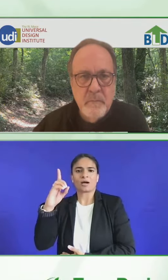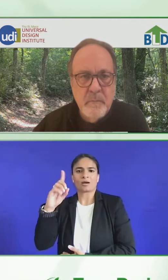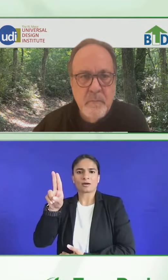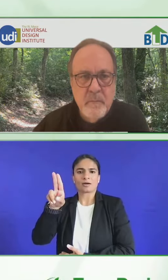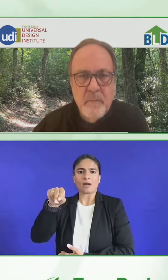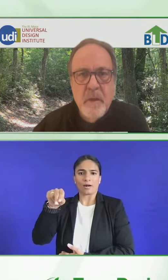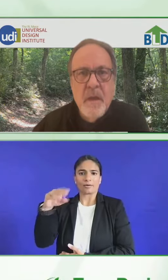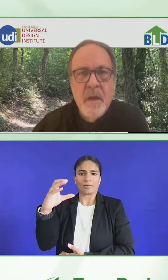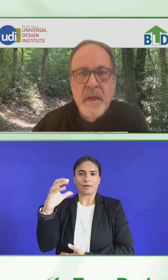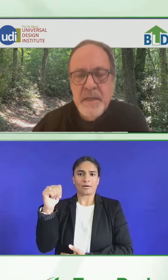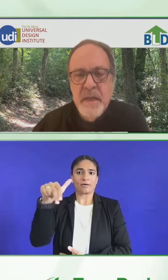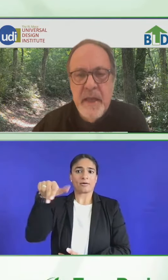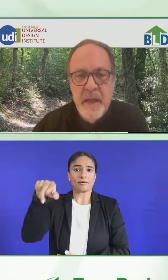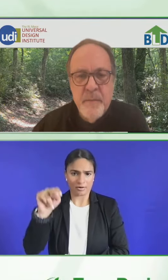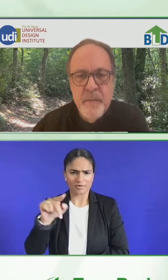Yes I am.